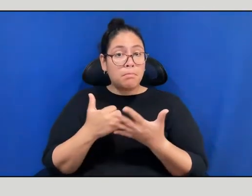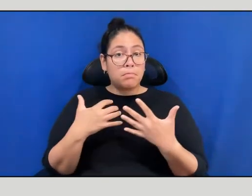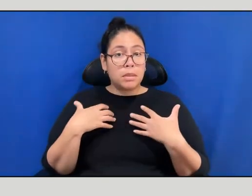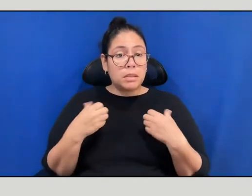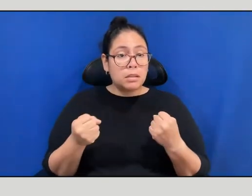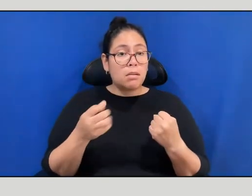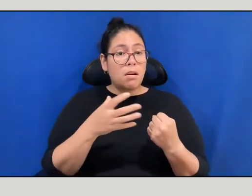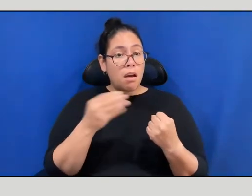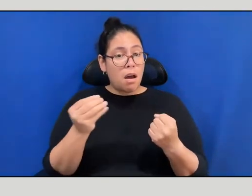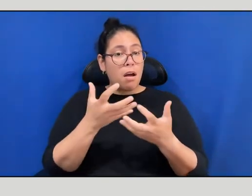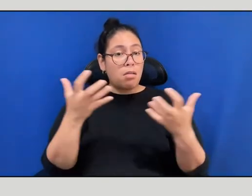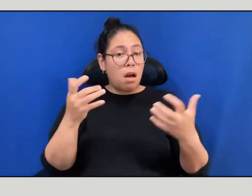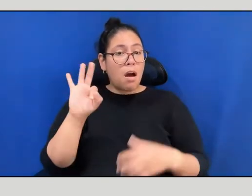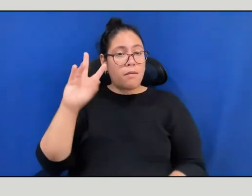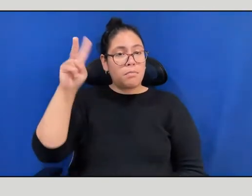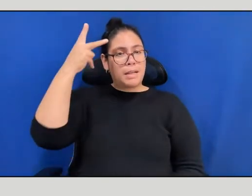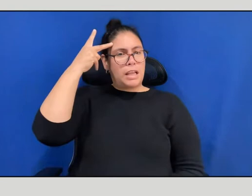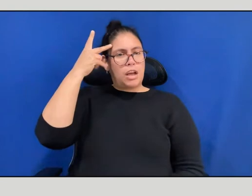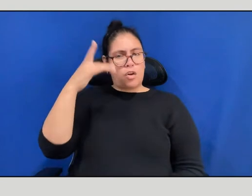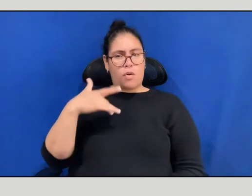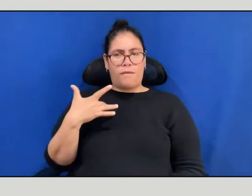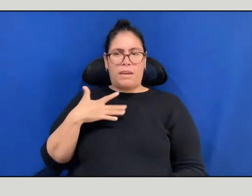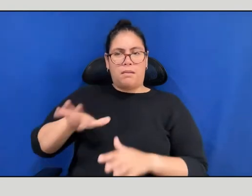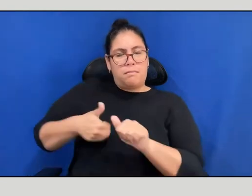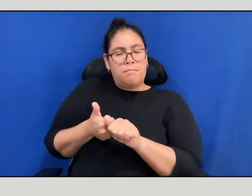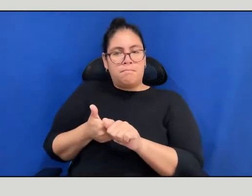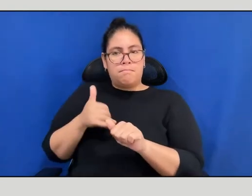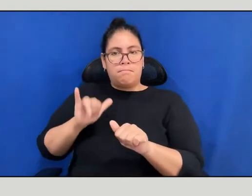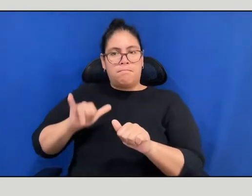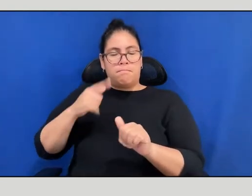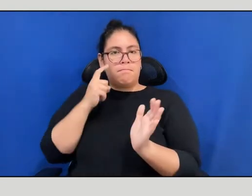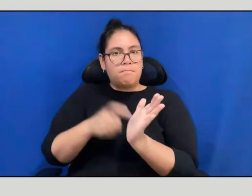I saw all those houses covered by the FEMA blue tarp,